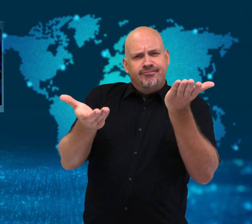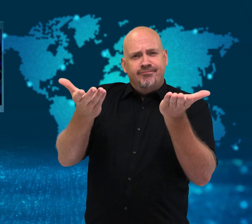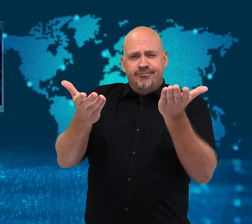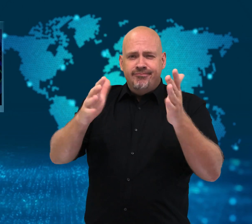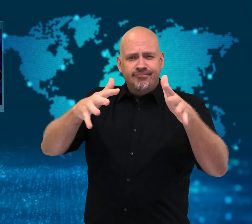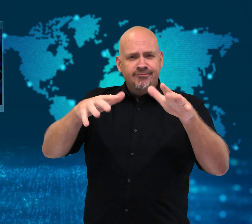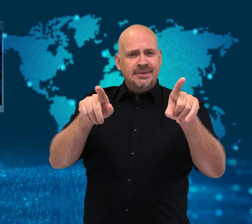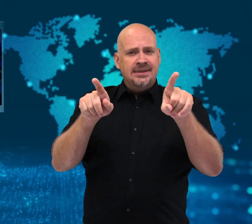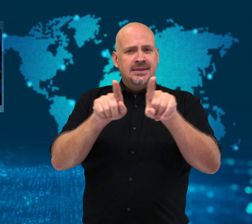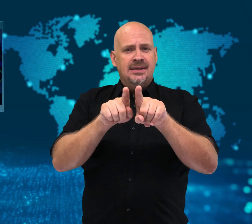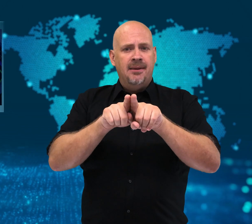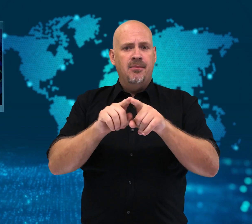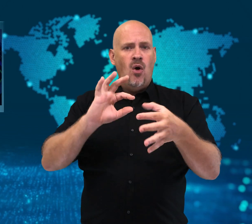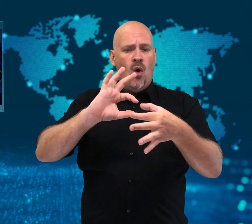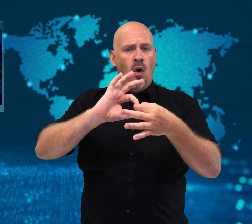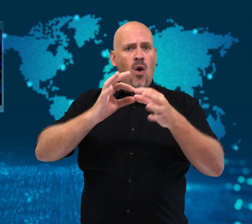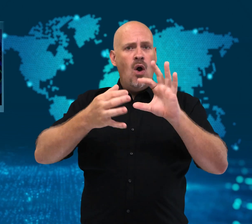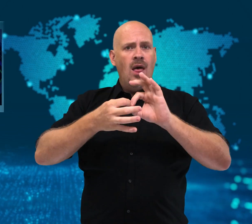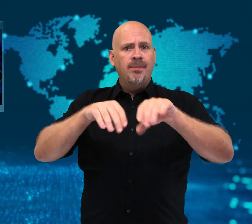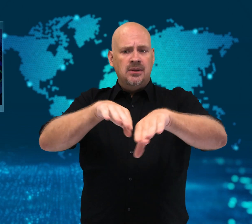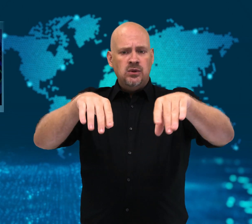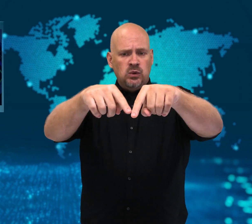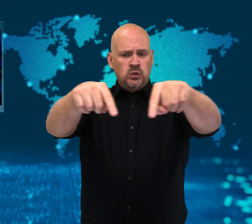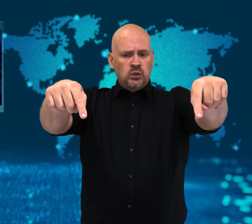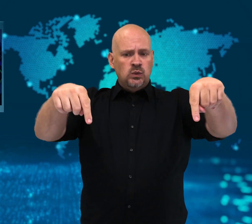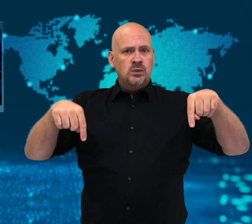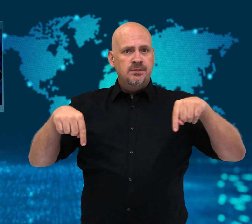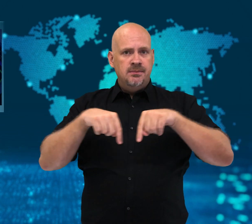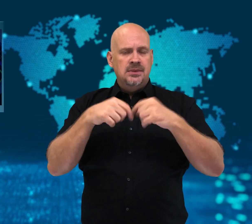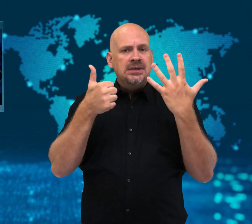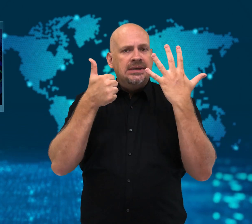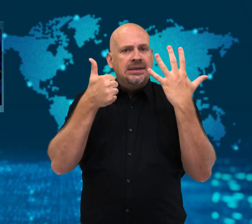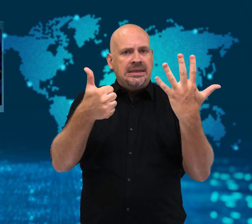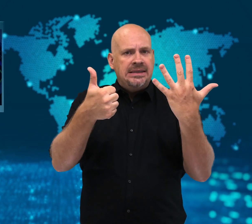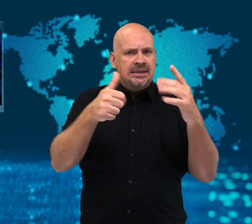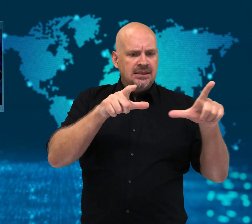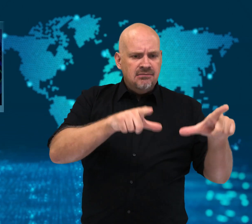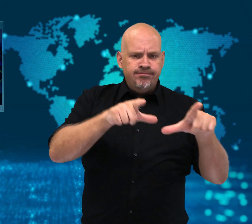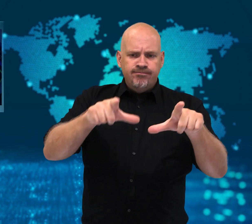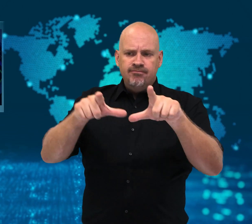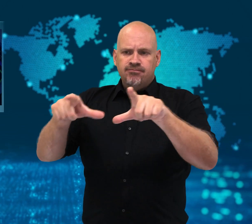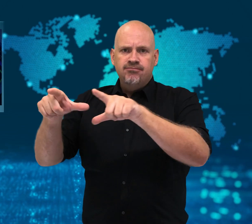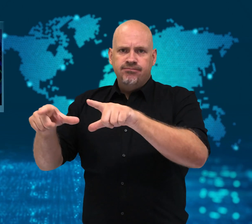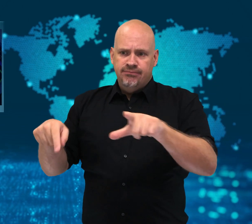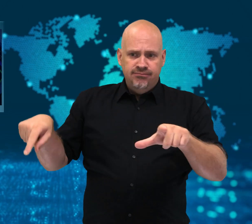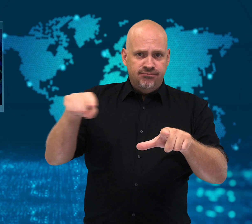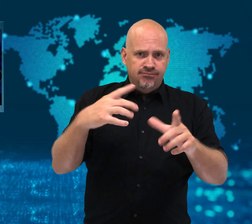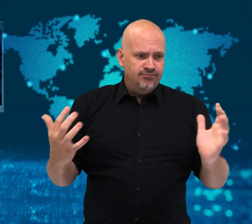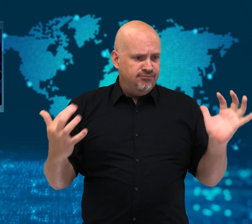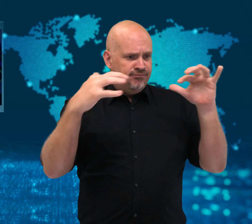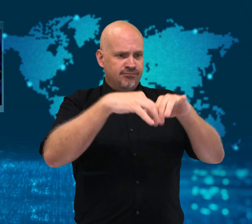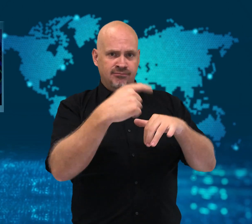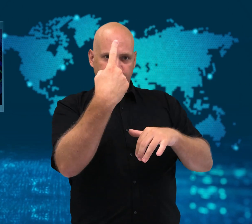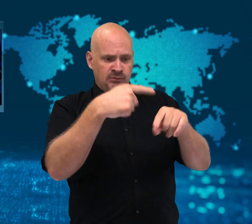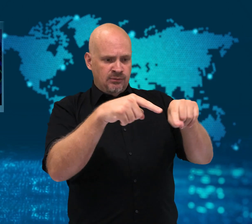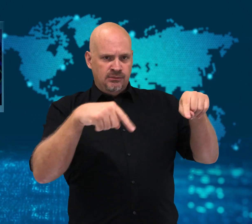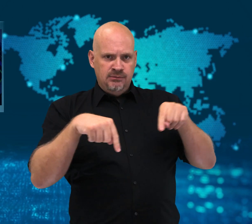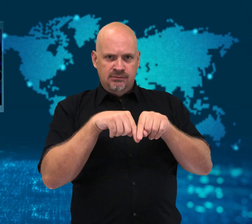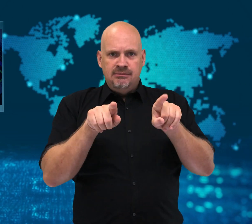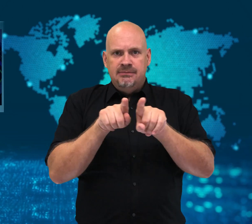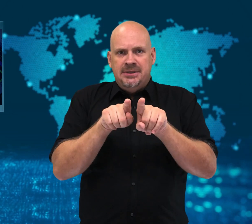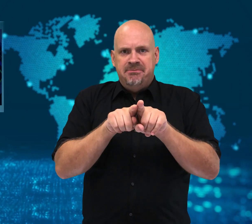and contains around 14 million liters of water.